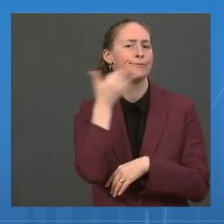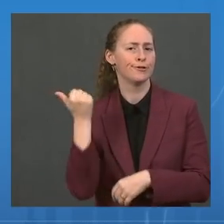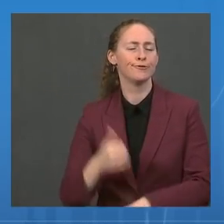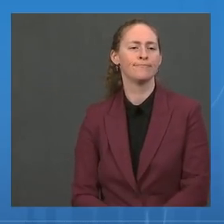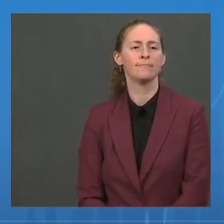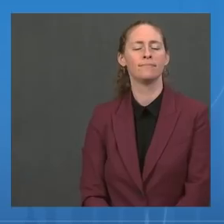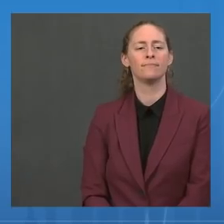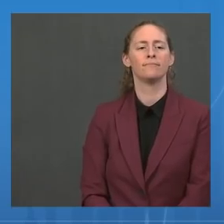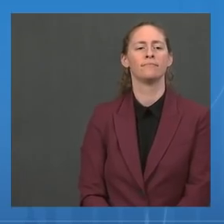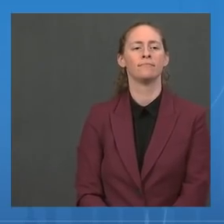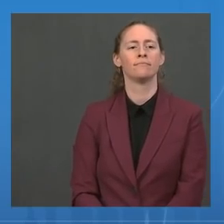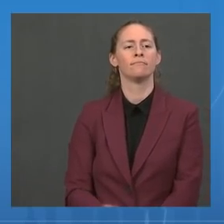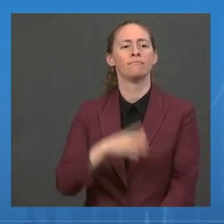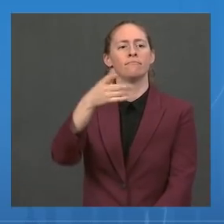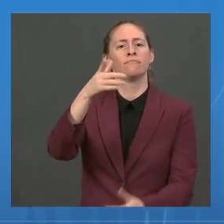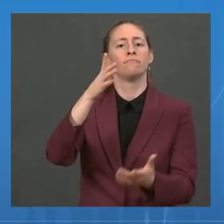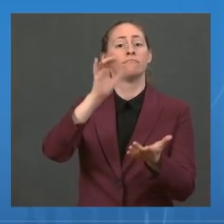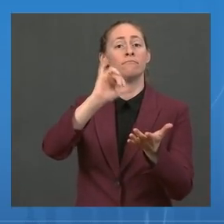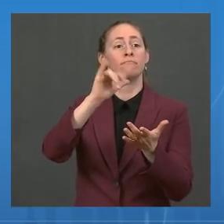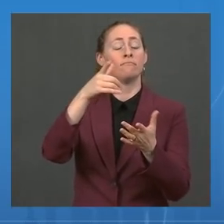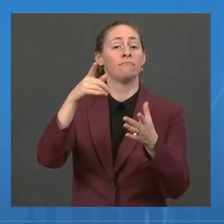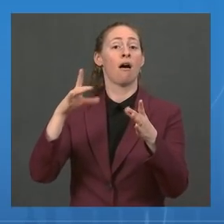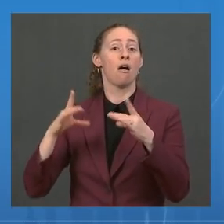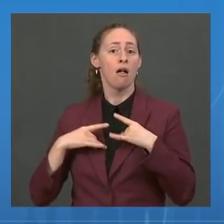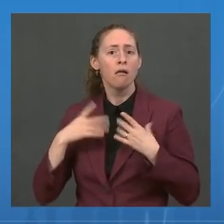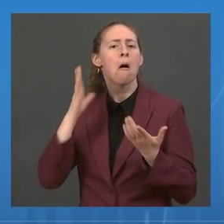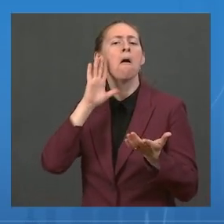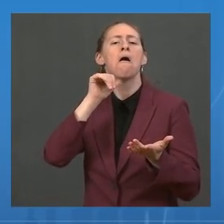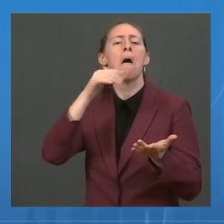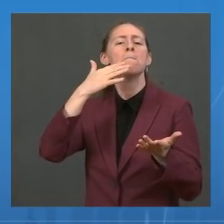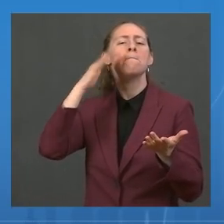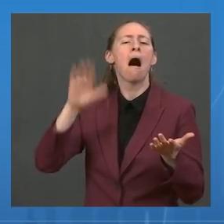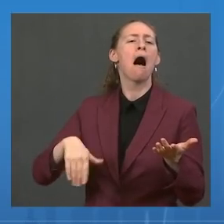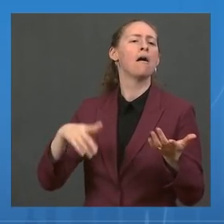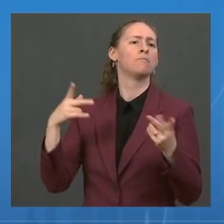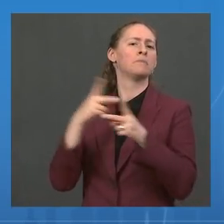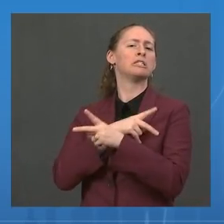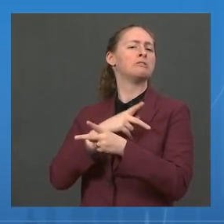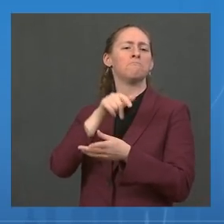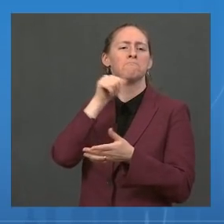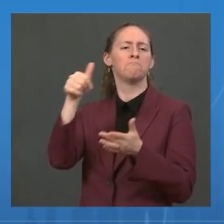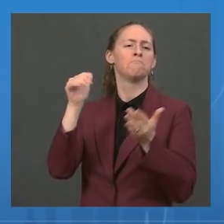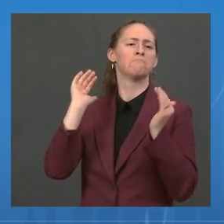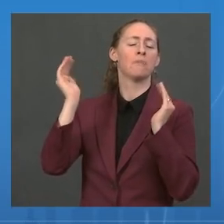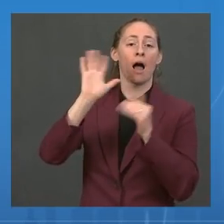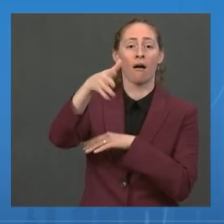COVID-19 disease for people at increased risk of severe COVID-19 disease.